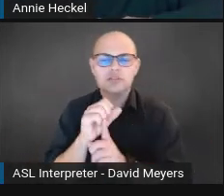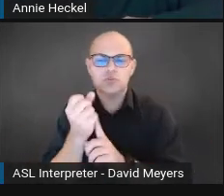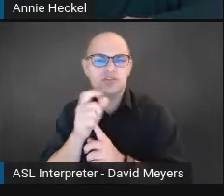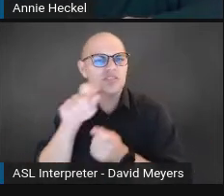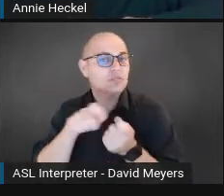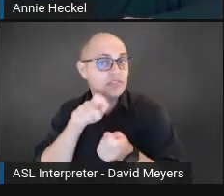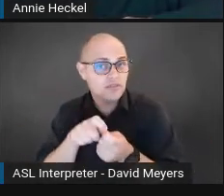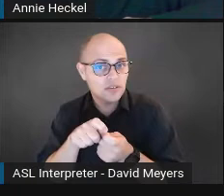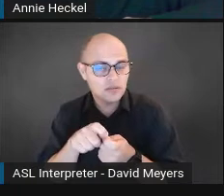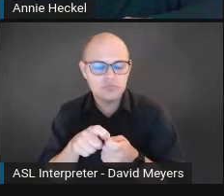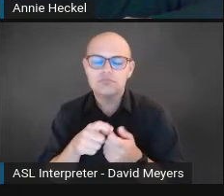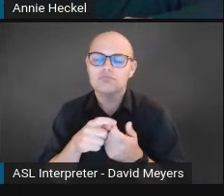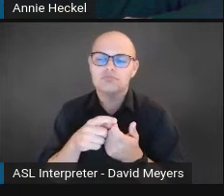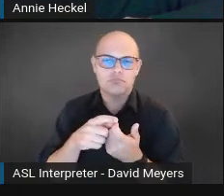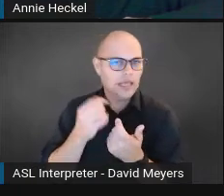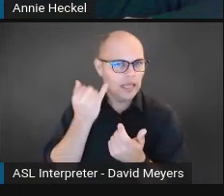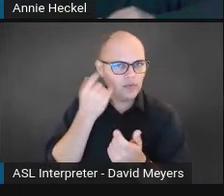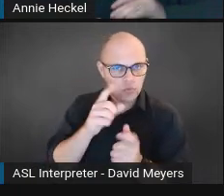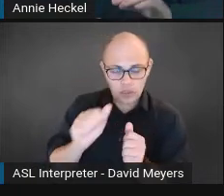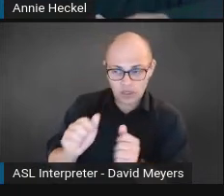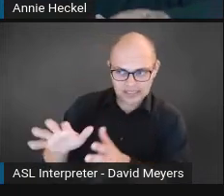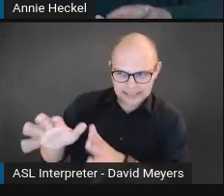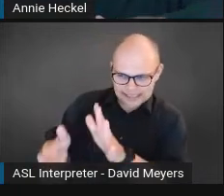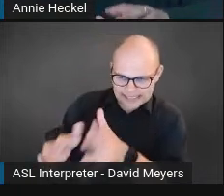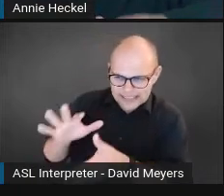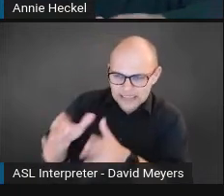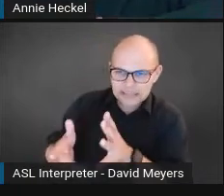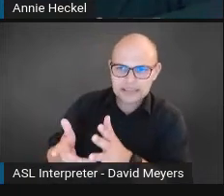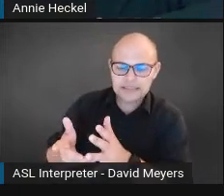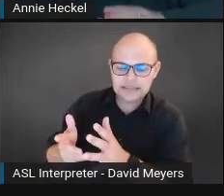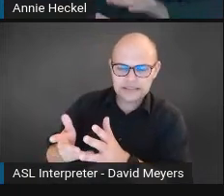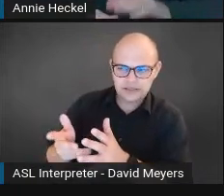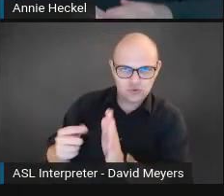If you can make them understand that having accessibility barriers means